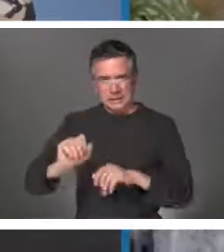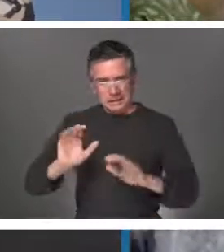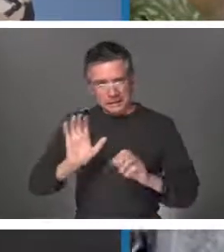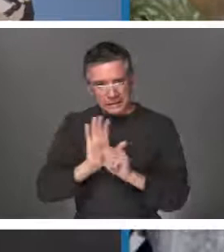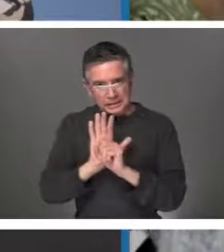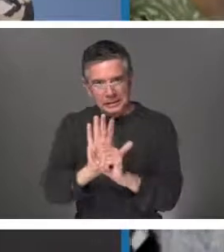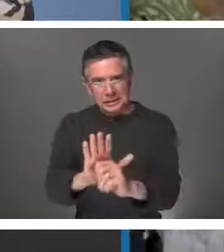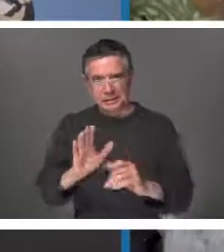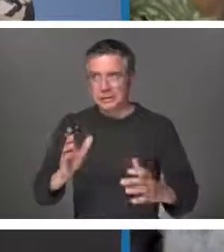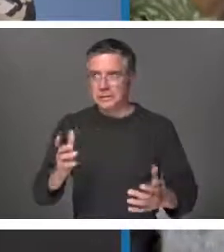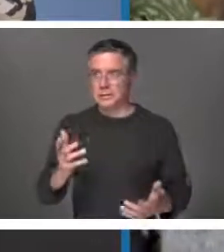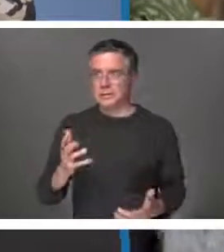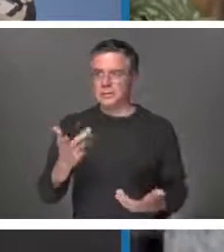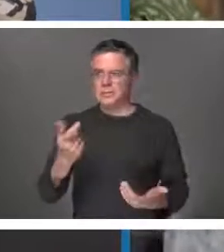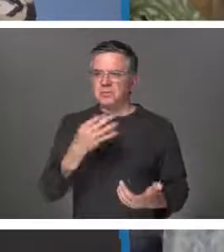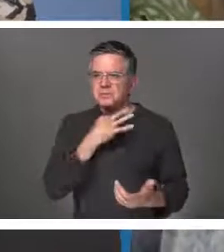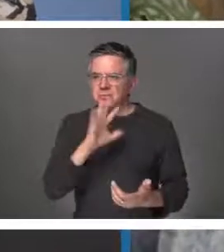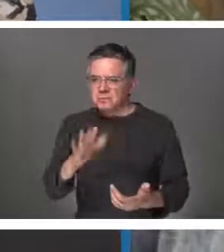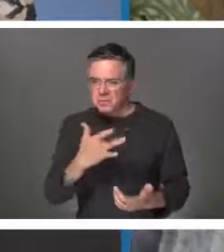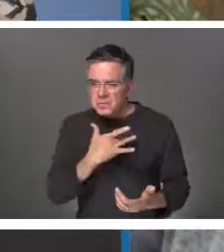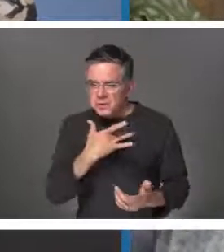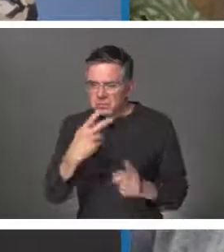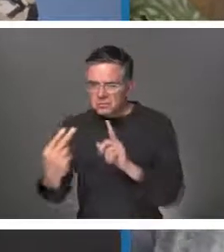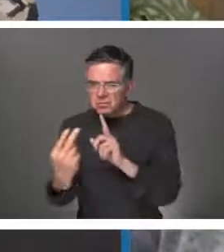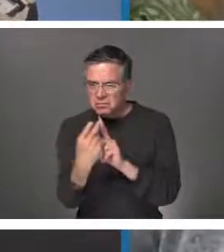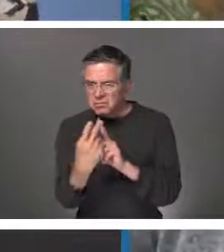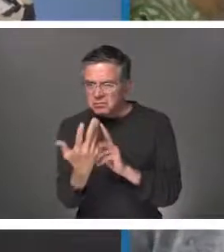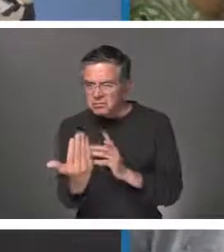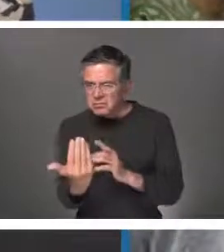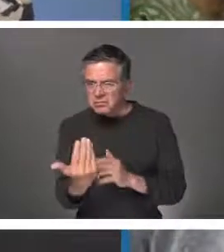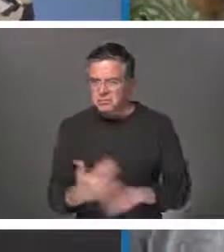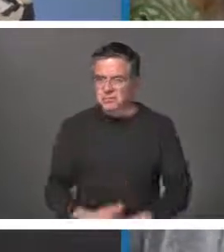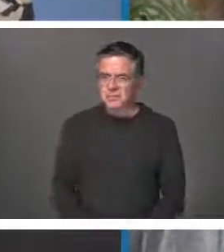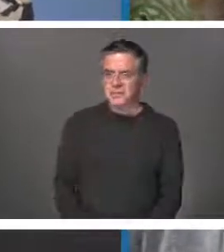or what the efforts are moving forward? Yeah, thank you.